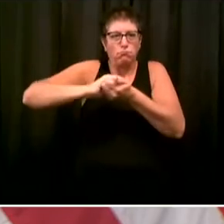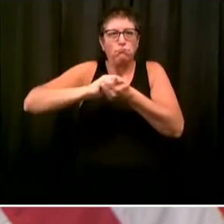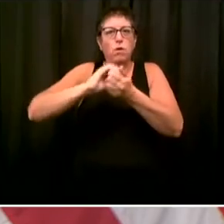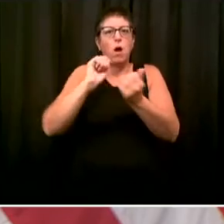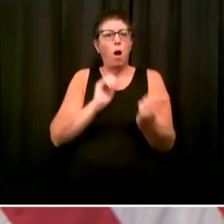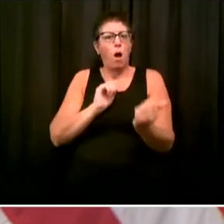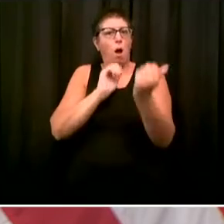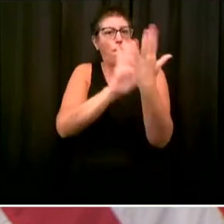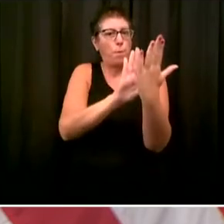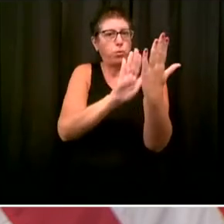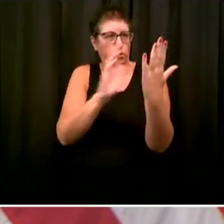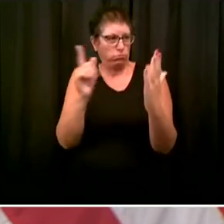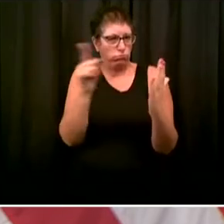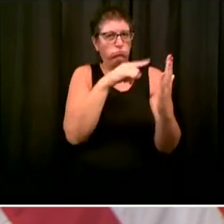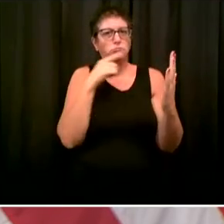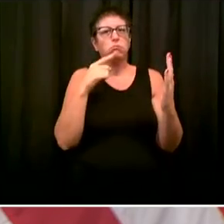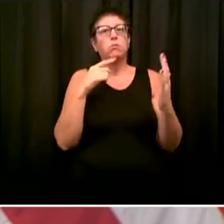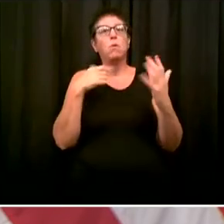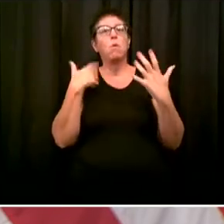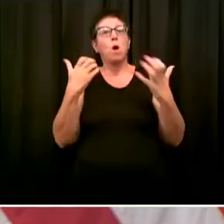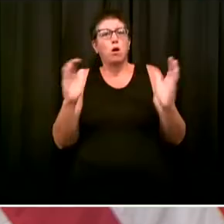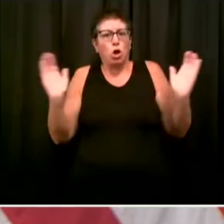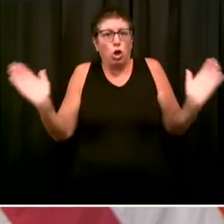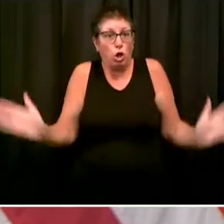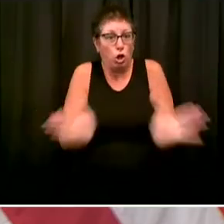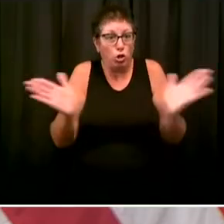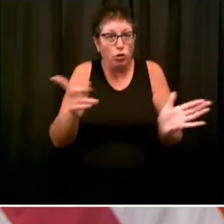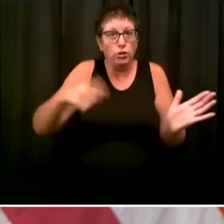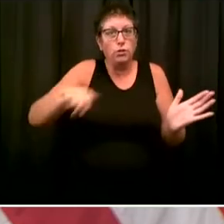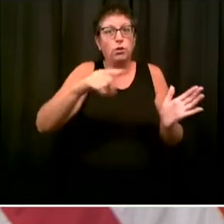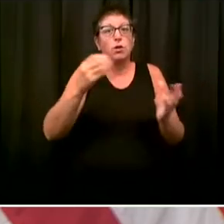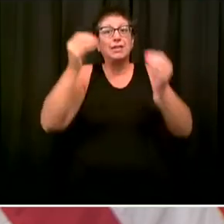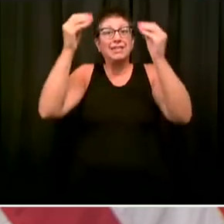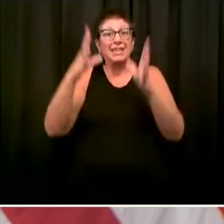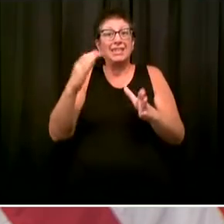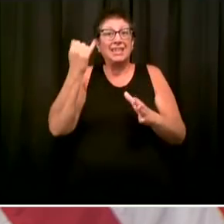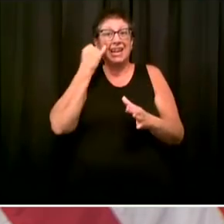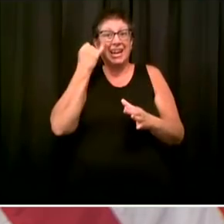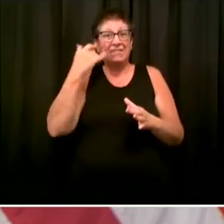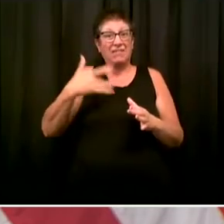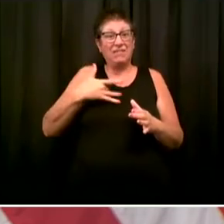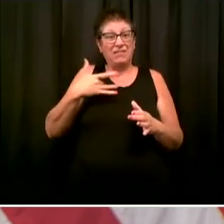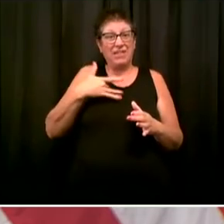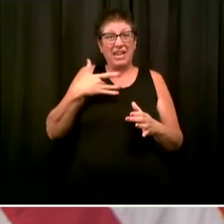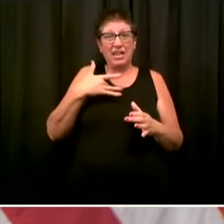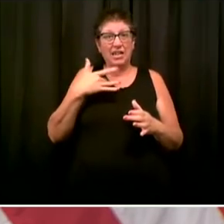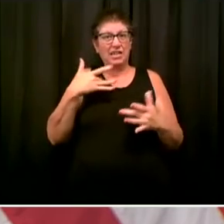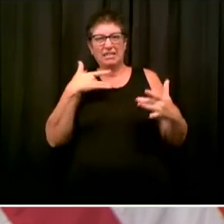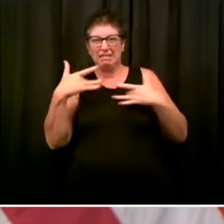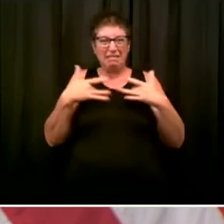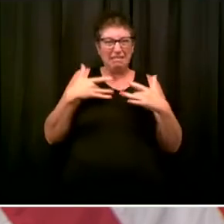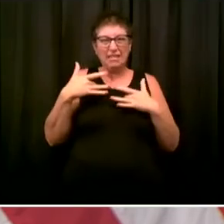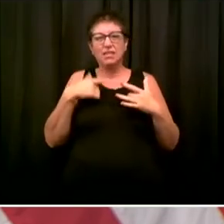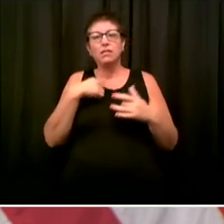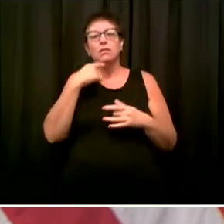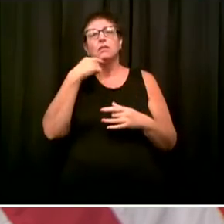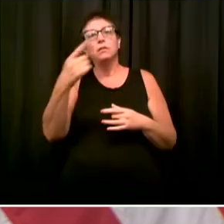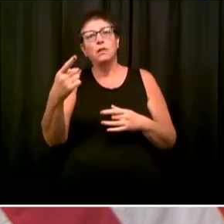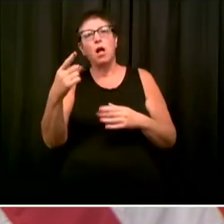EW ARE TKAING A UNITED APPROACH TO MAKING SURE THOSE CLASSROOMS ARE SAFE SO I WANT TO ENCOURAGE ANY